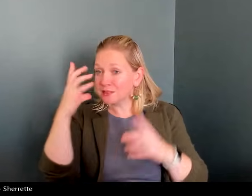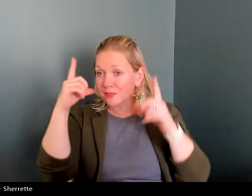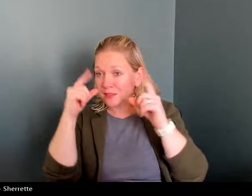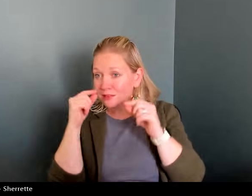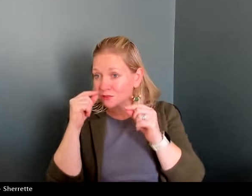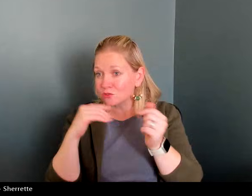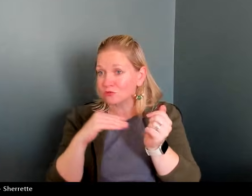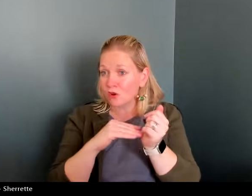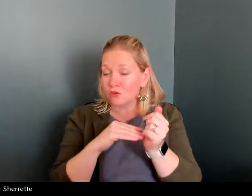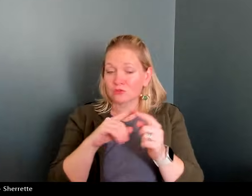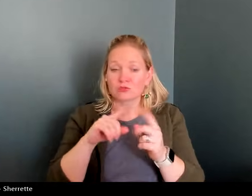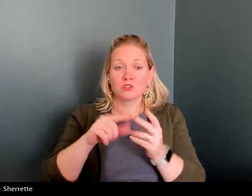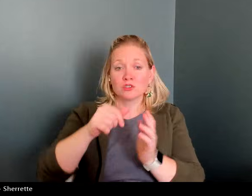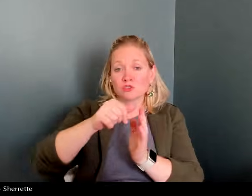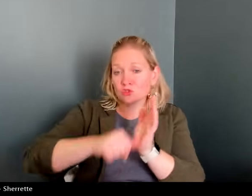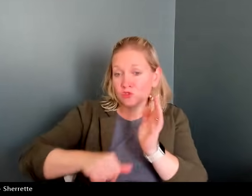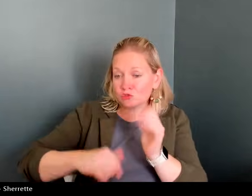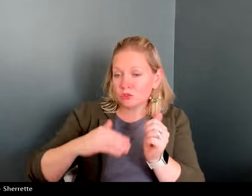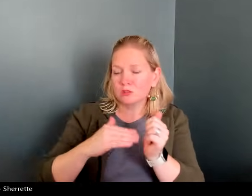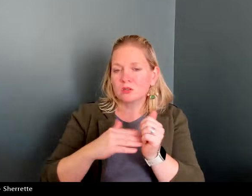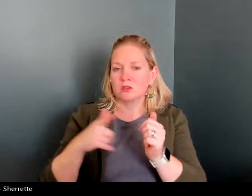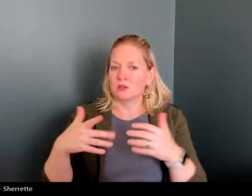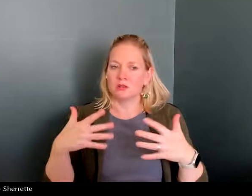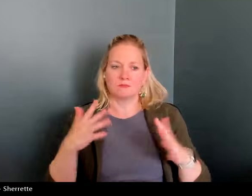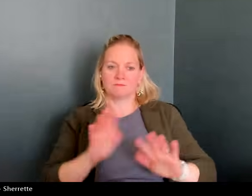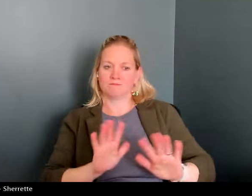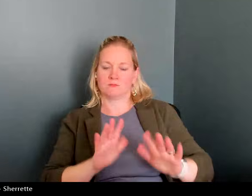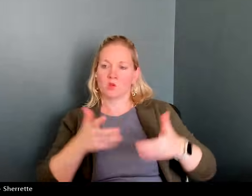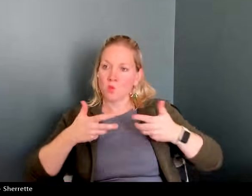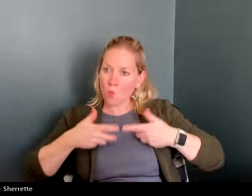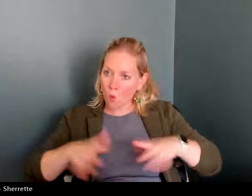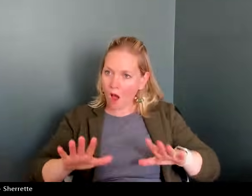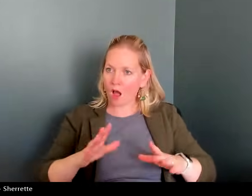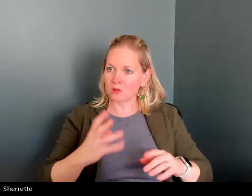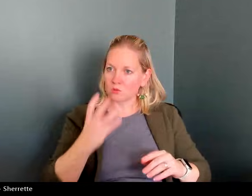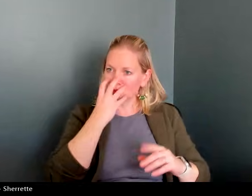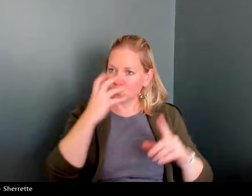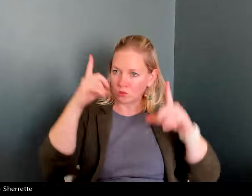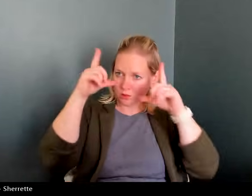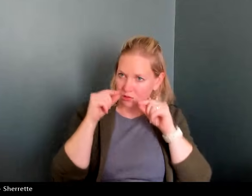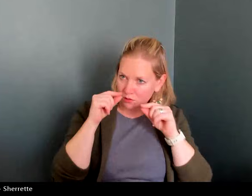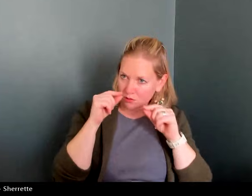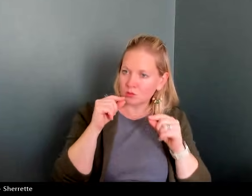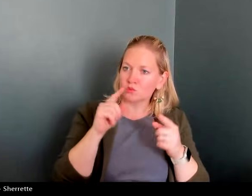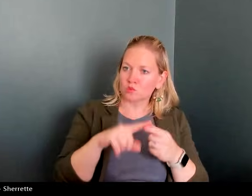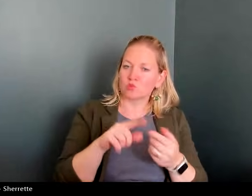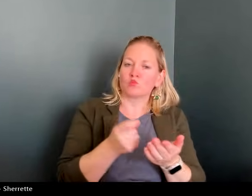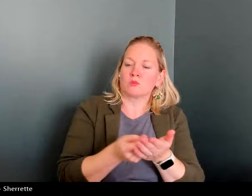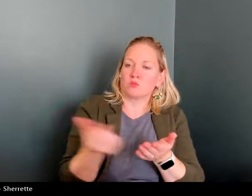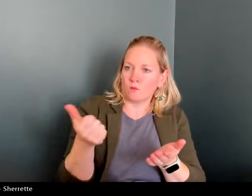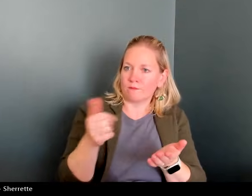to put her under anesthesia to get them to remove the spleen. So, we ended up